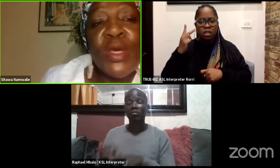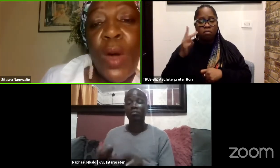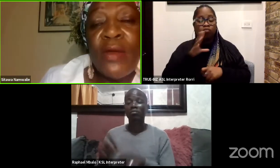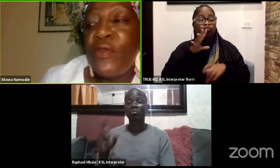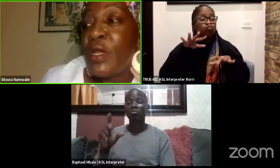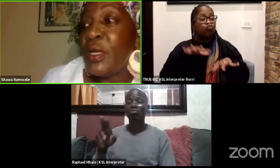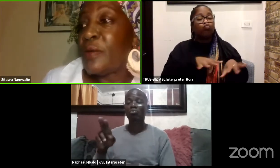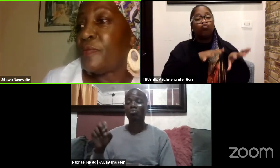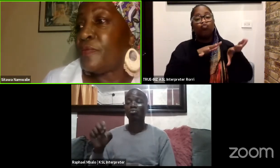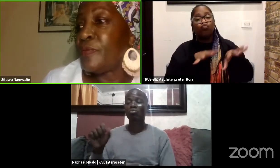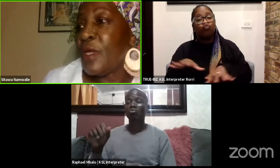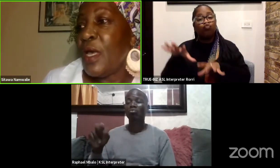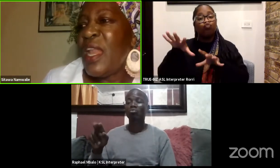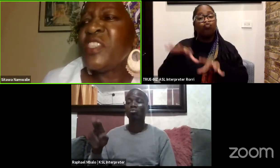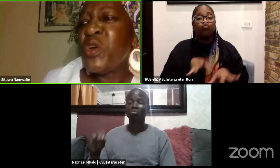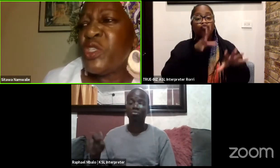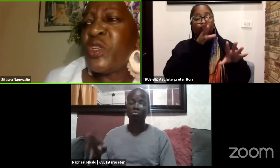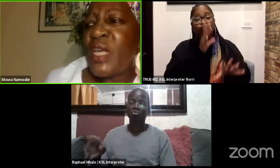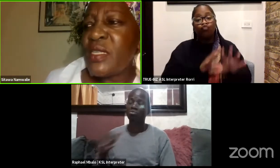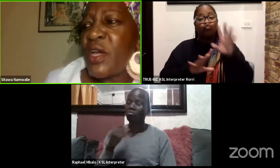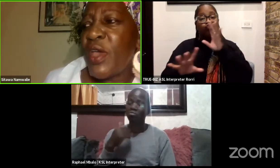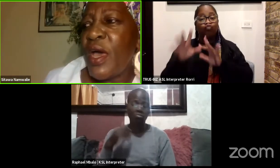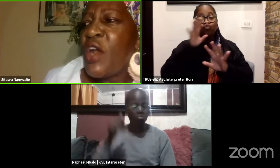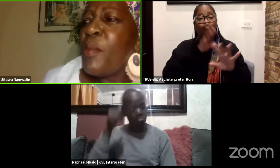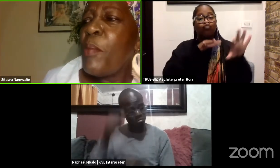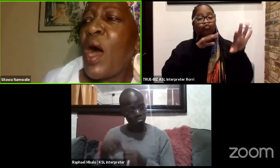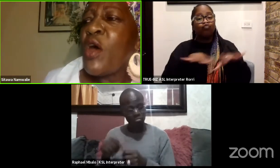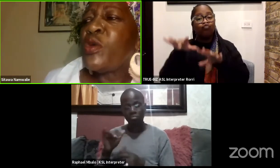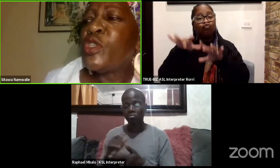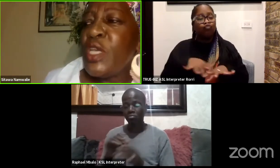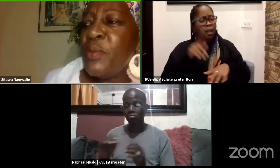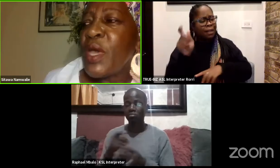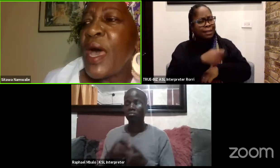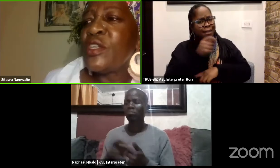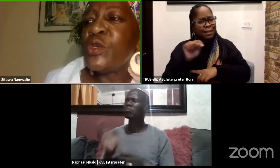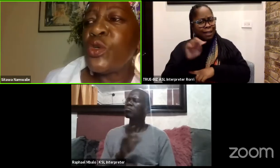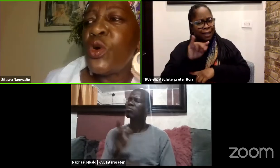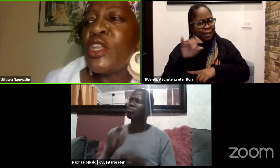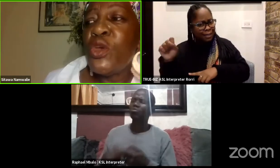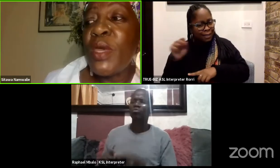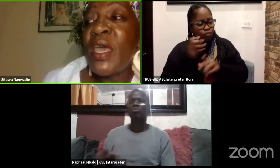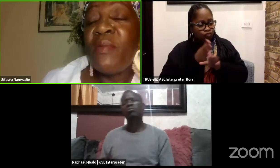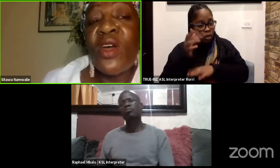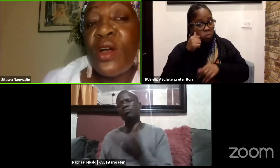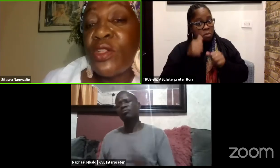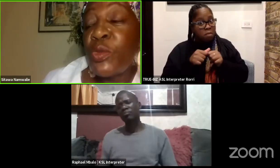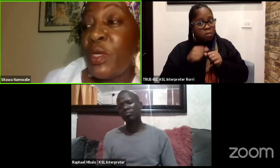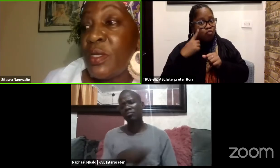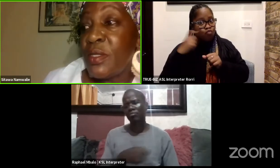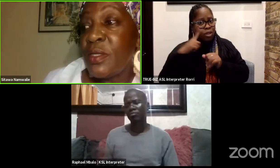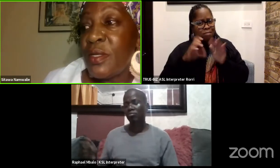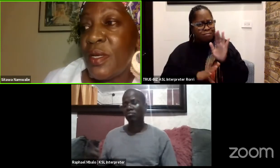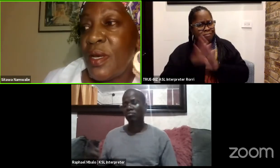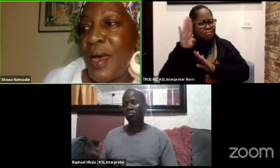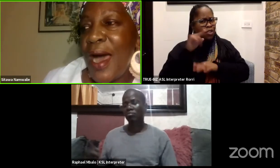to speak quite freely. "Let's go to your tennis career. Remember how your dream began to soar and you became the girl to beat?"